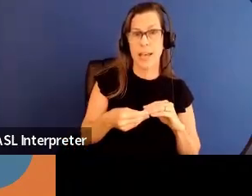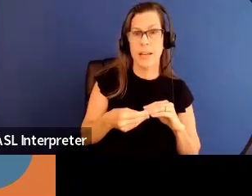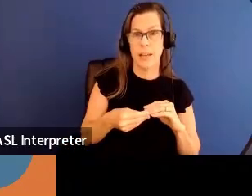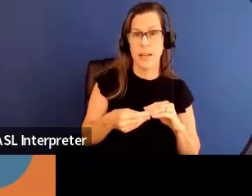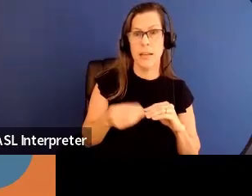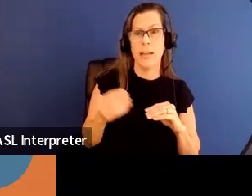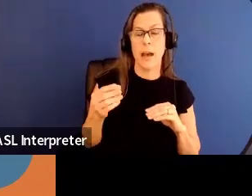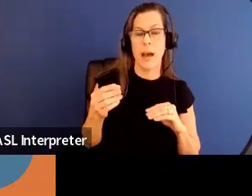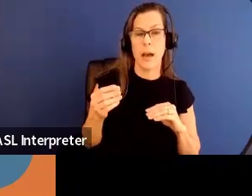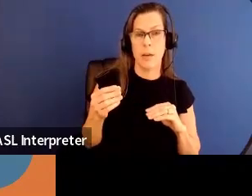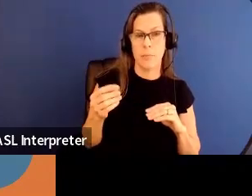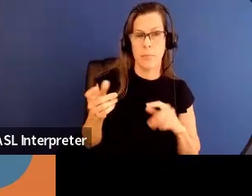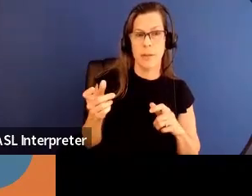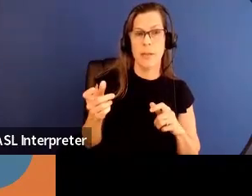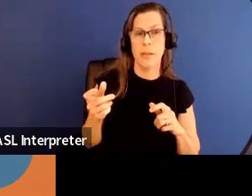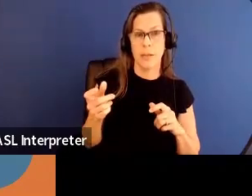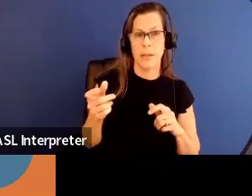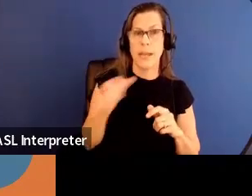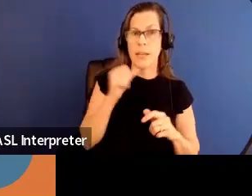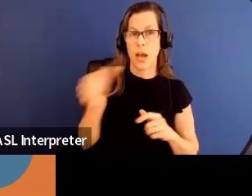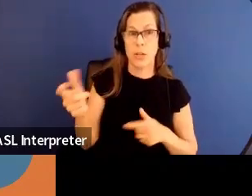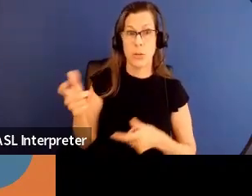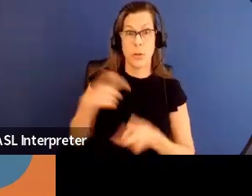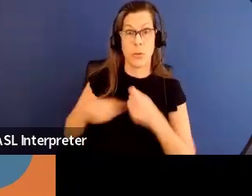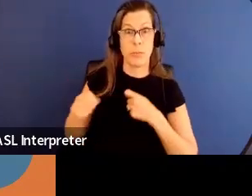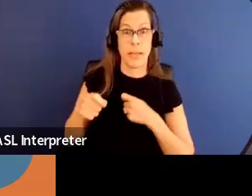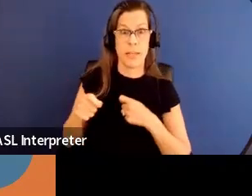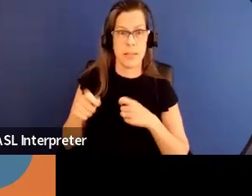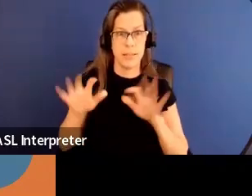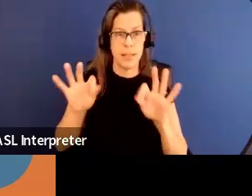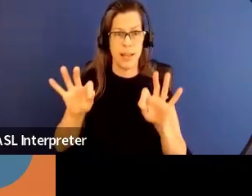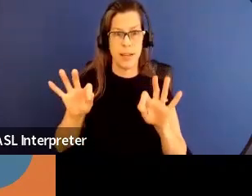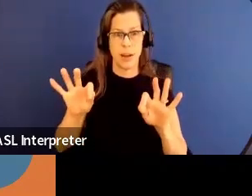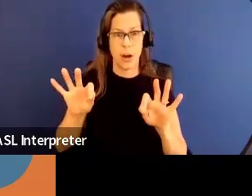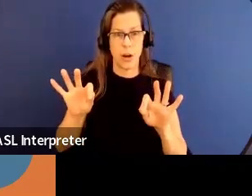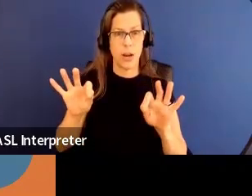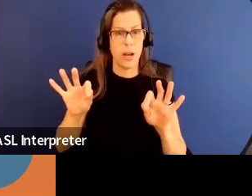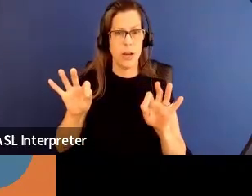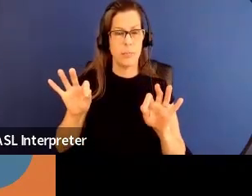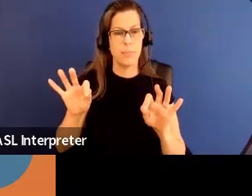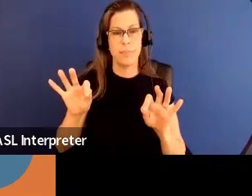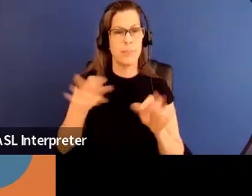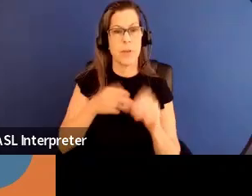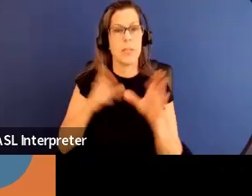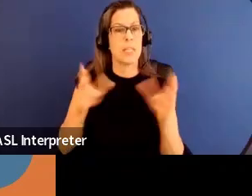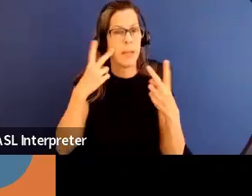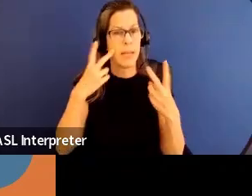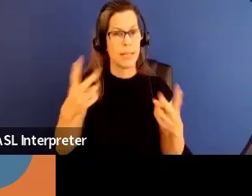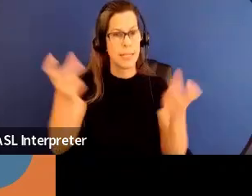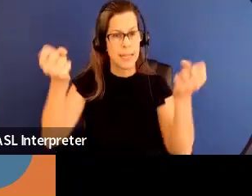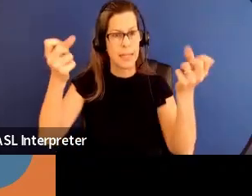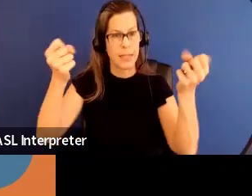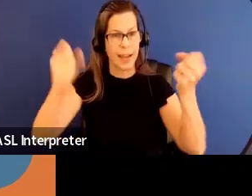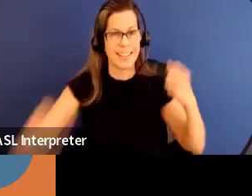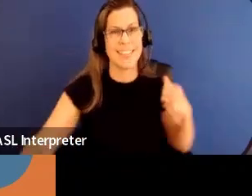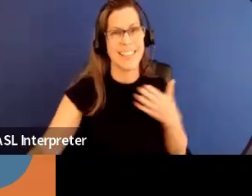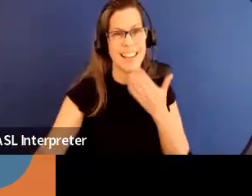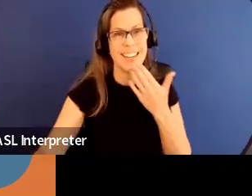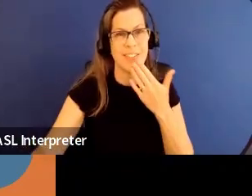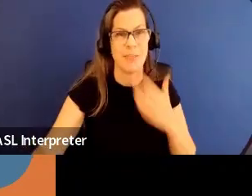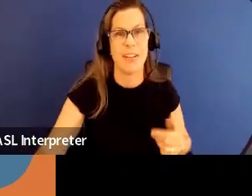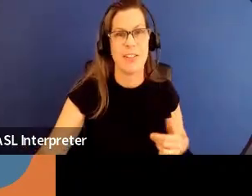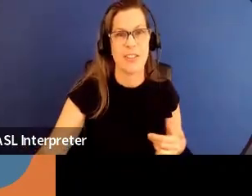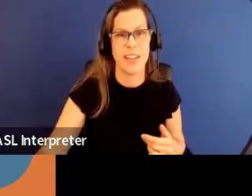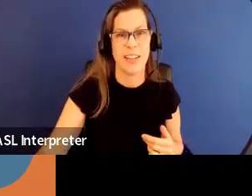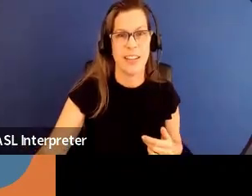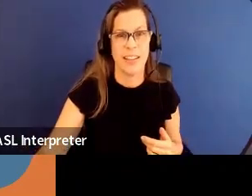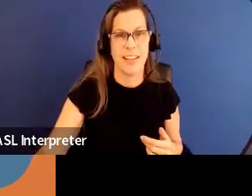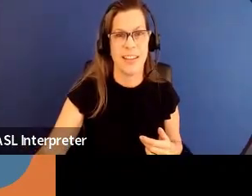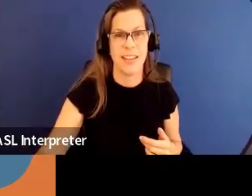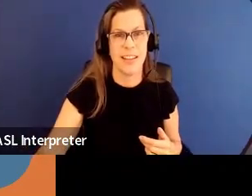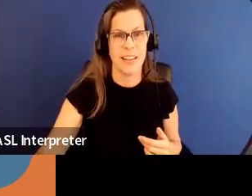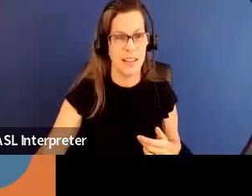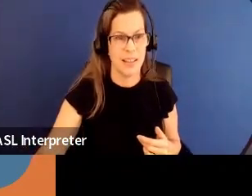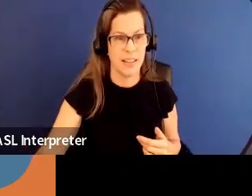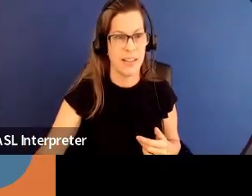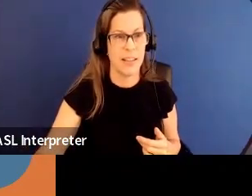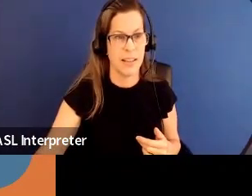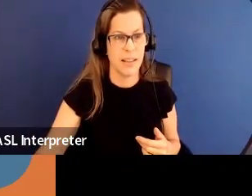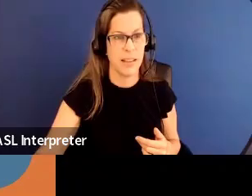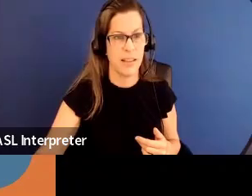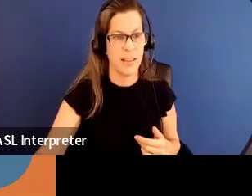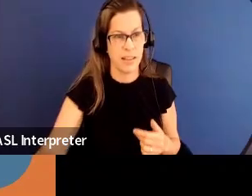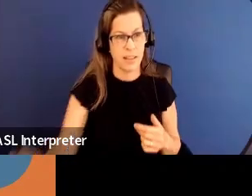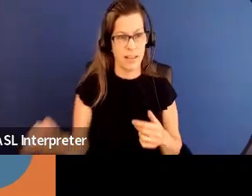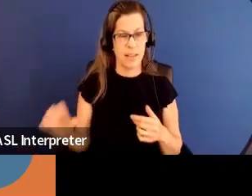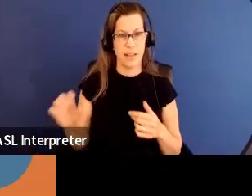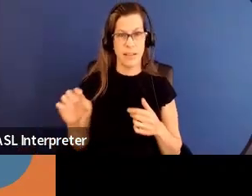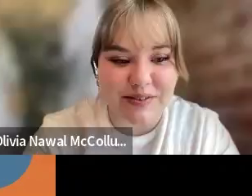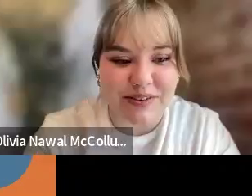please? Thank you.